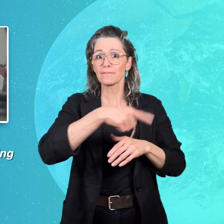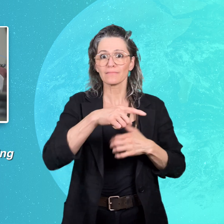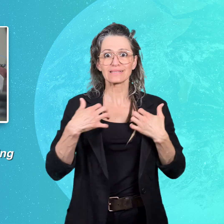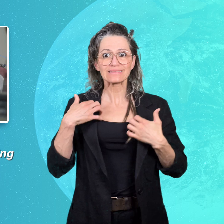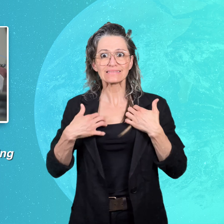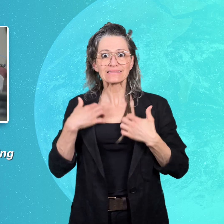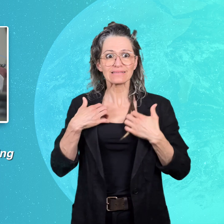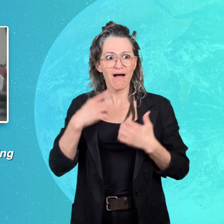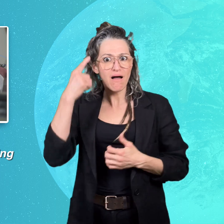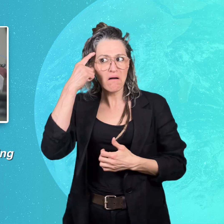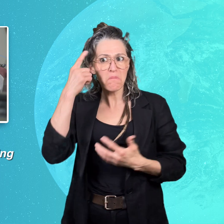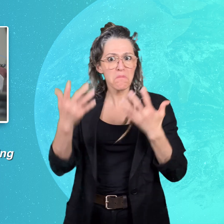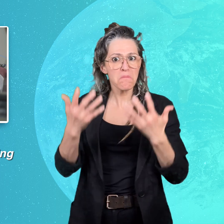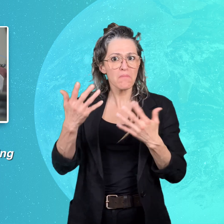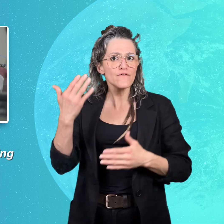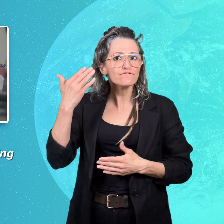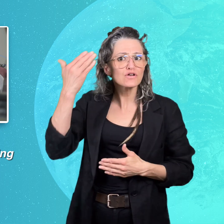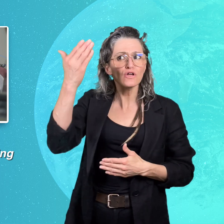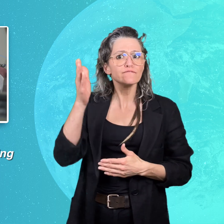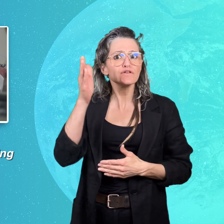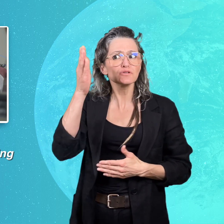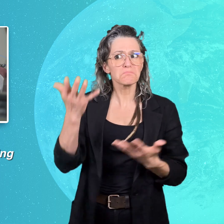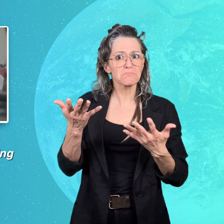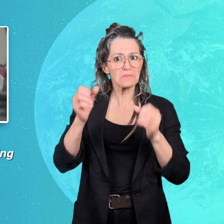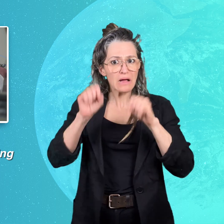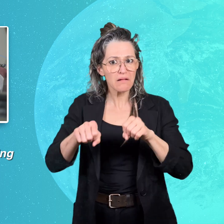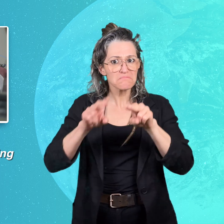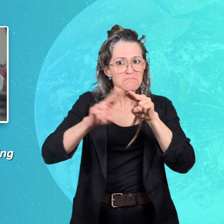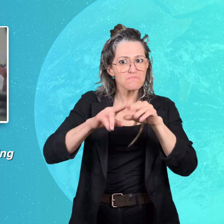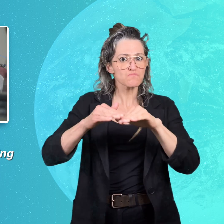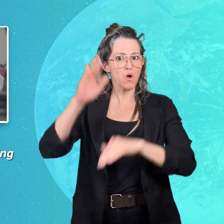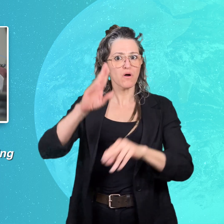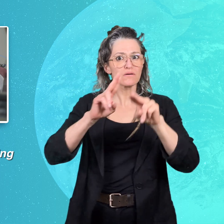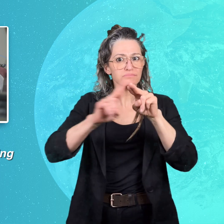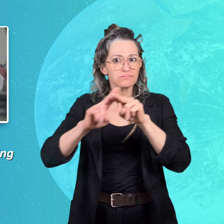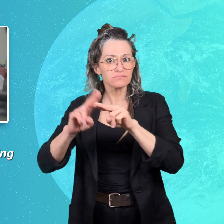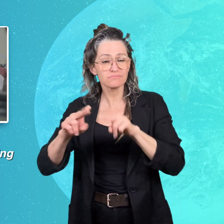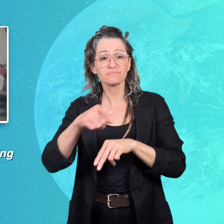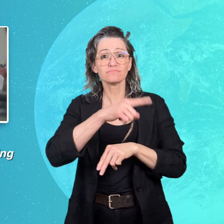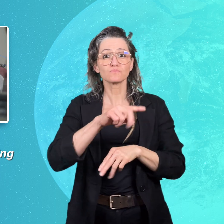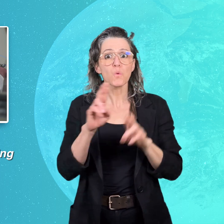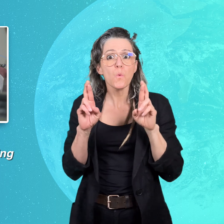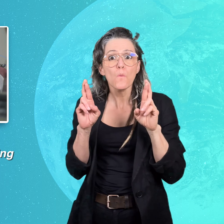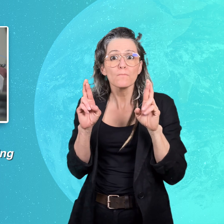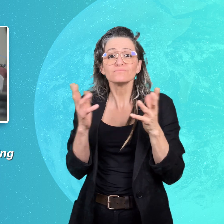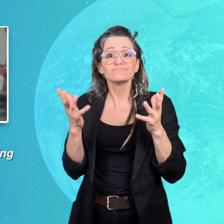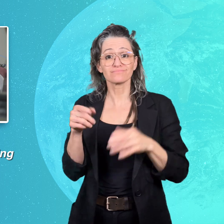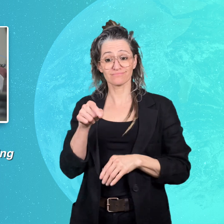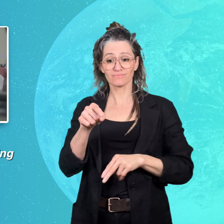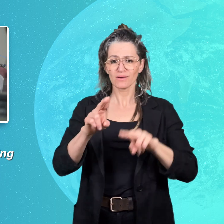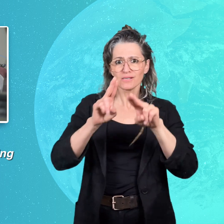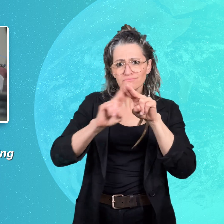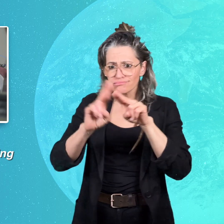his team are excited about what this could mean for the future.